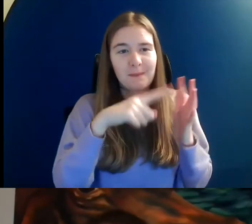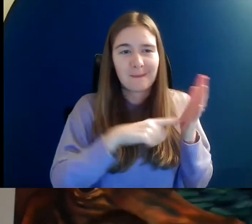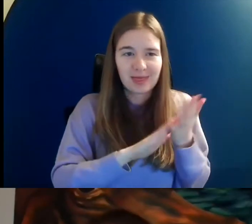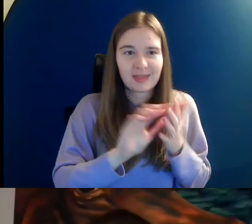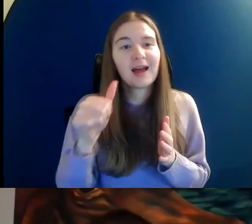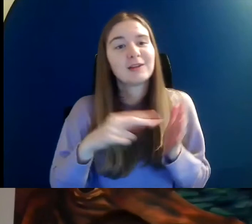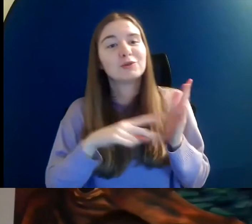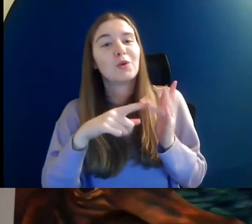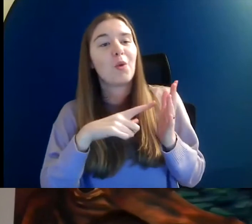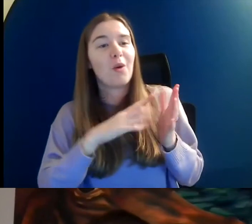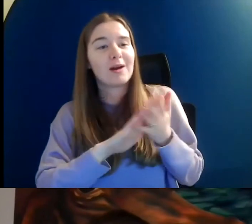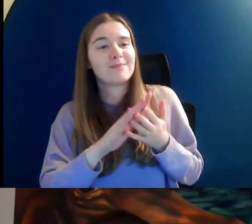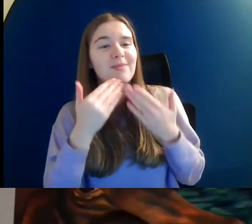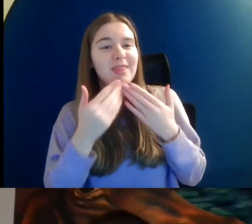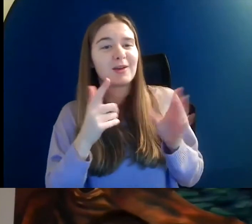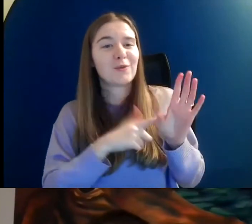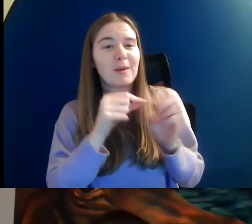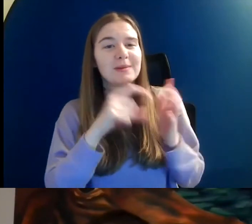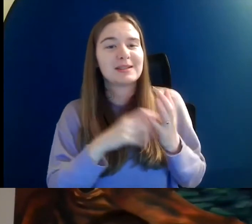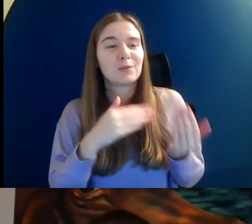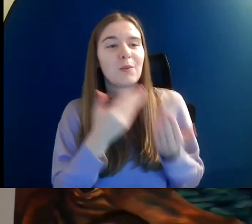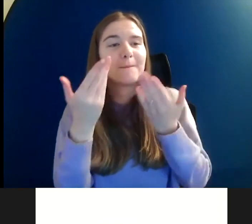and the rest of YPC, and I'll now pass you on to Scott.